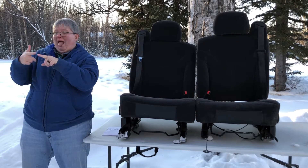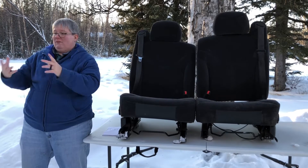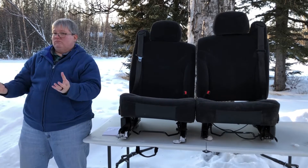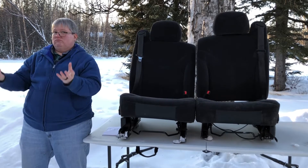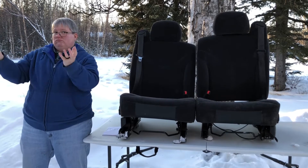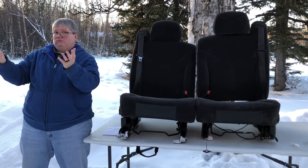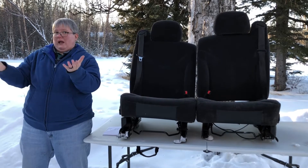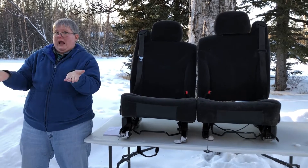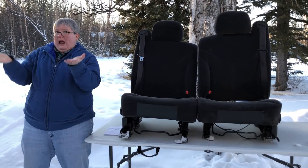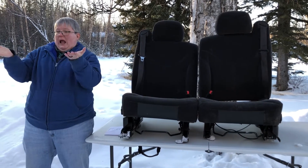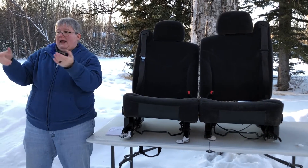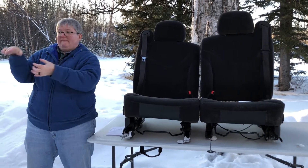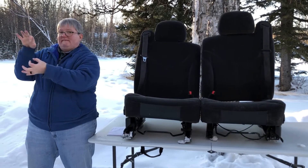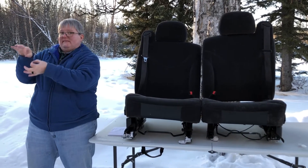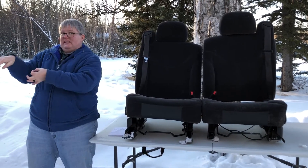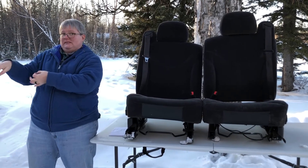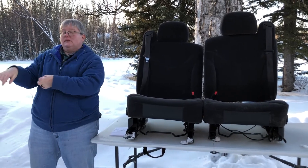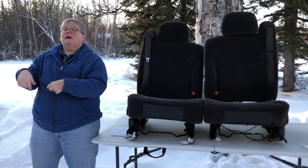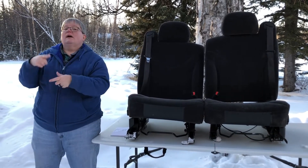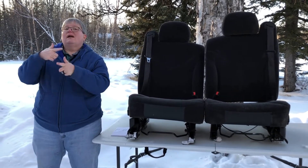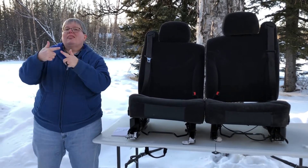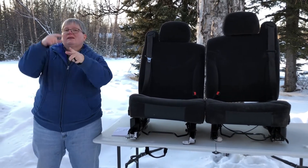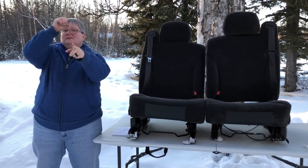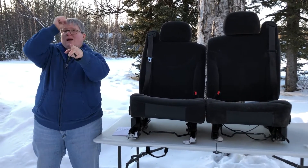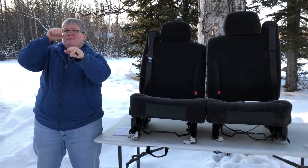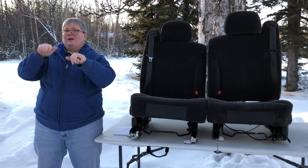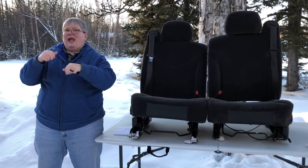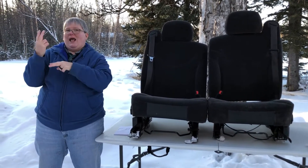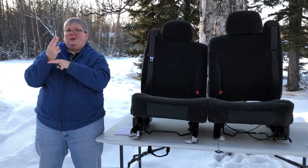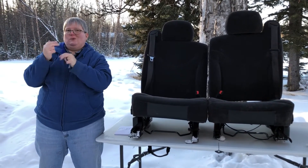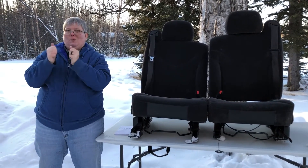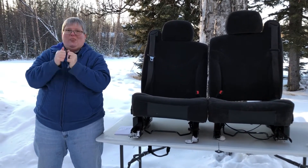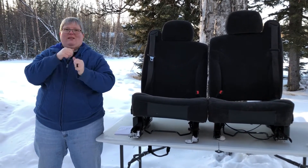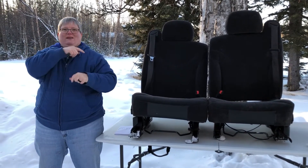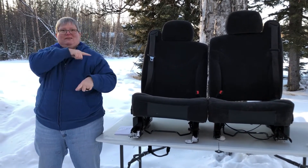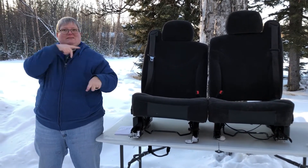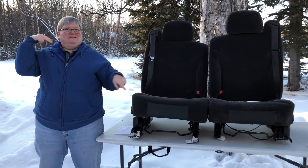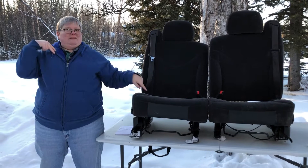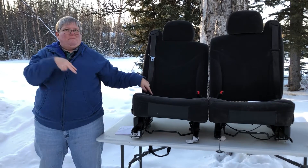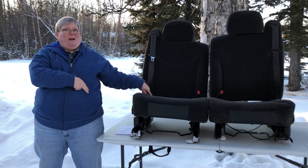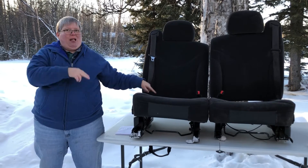welder to raise it up and get it to fit in there and Summer can use it with this seat belt here.